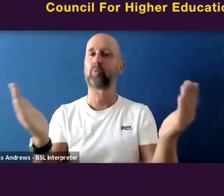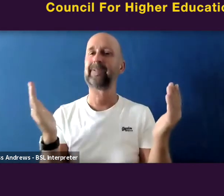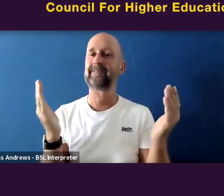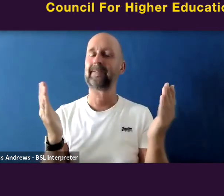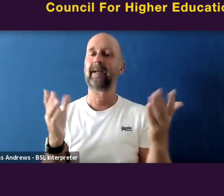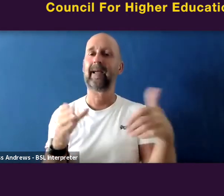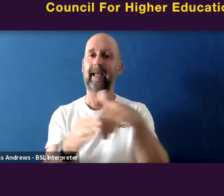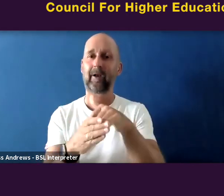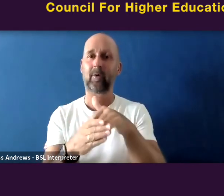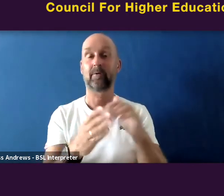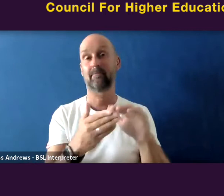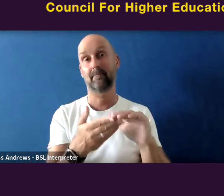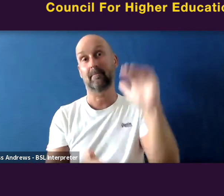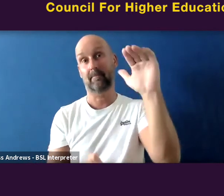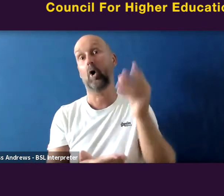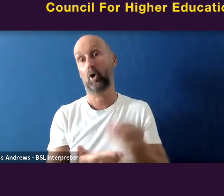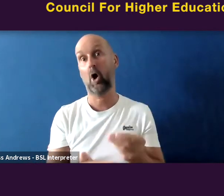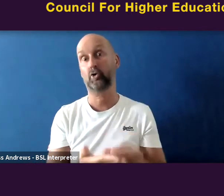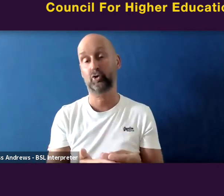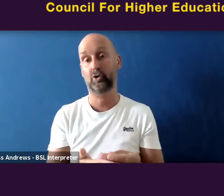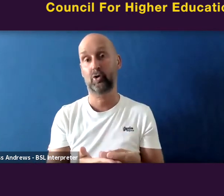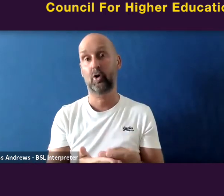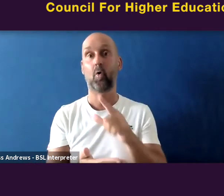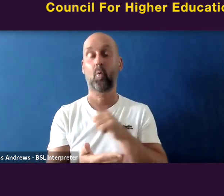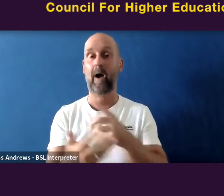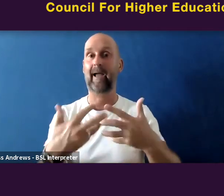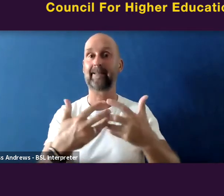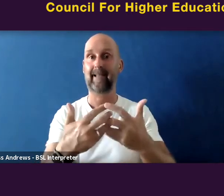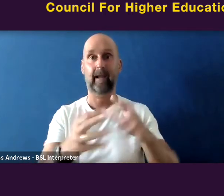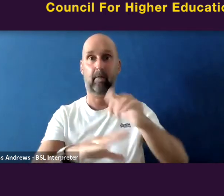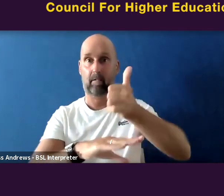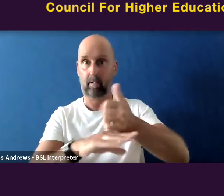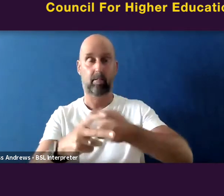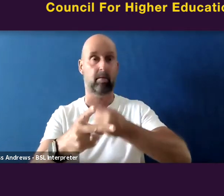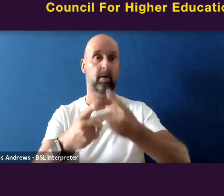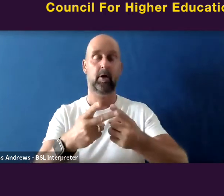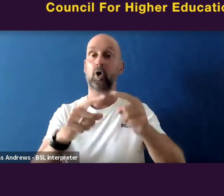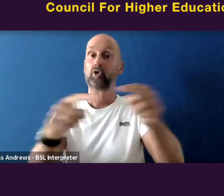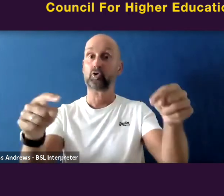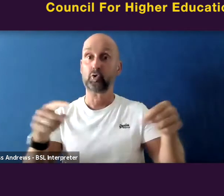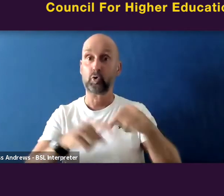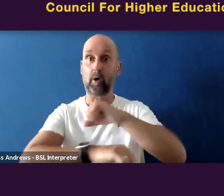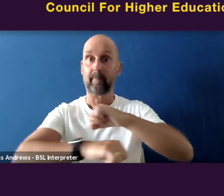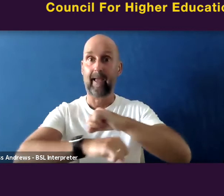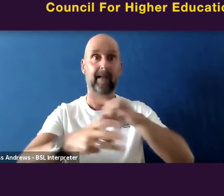high costs because it involves technical facilities, studio space, expert technicians